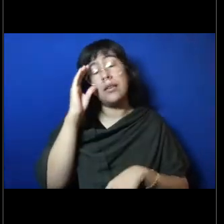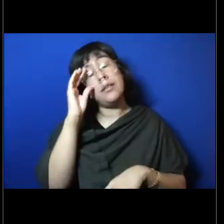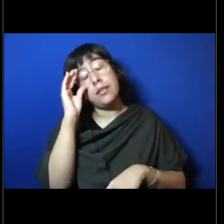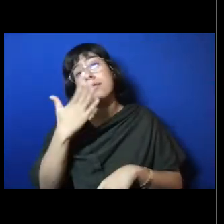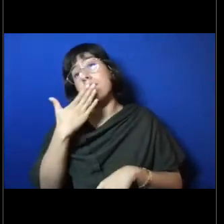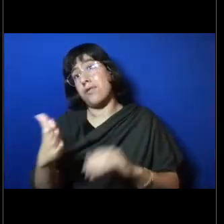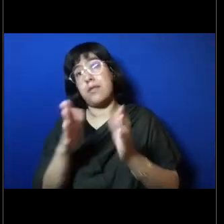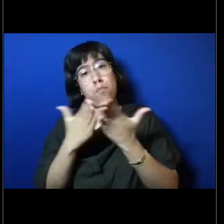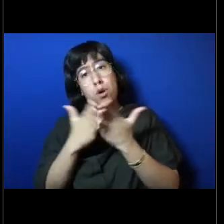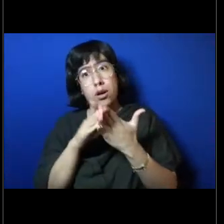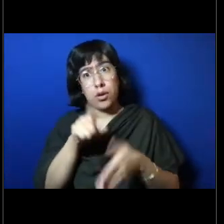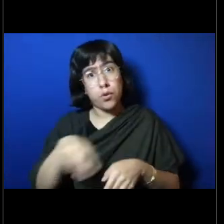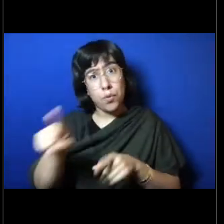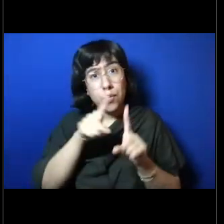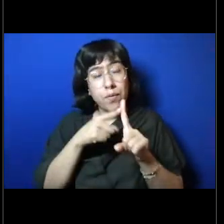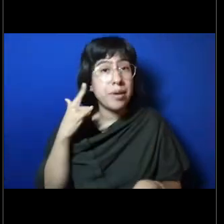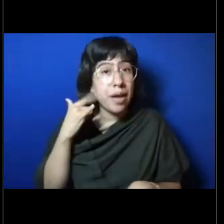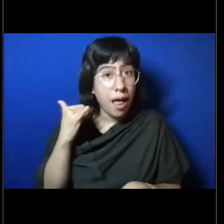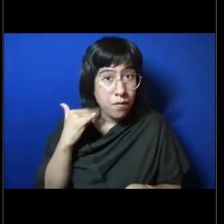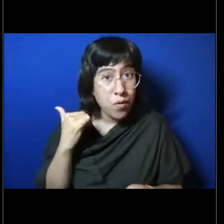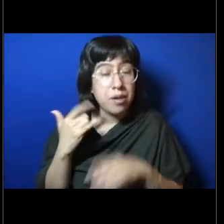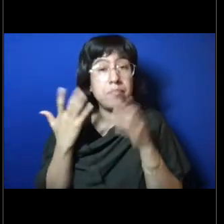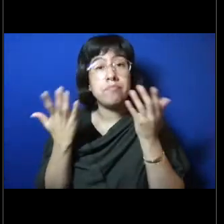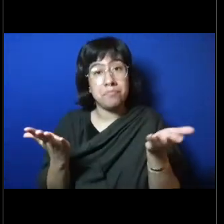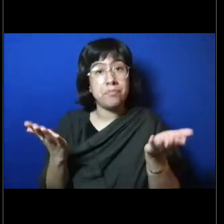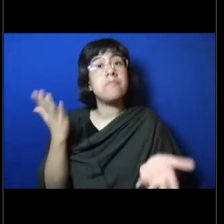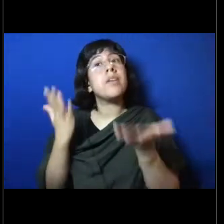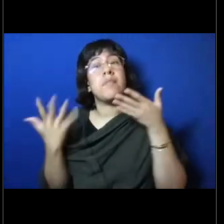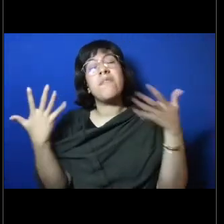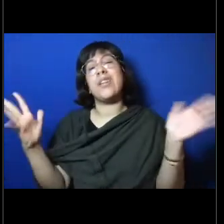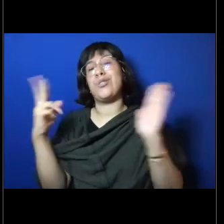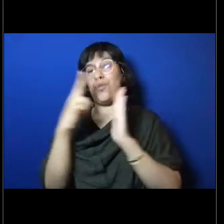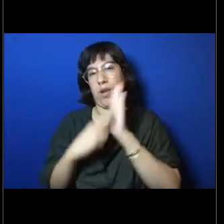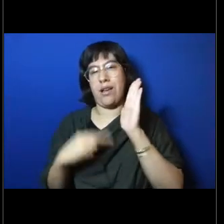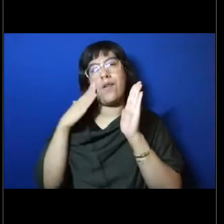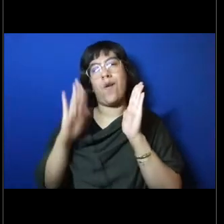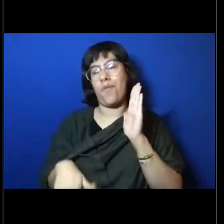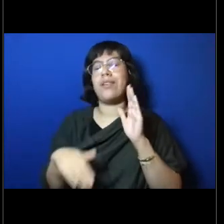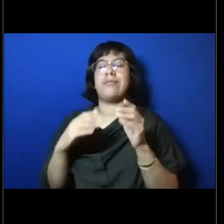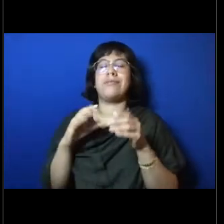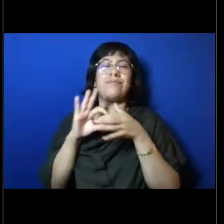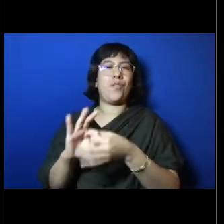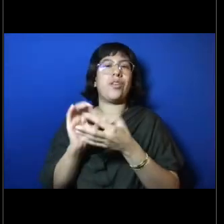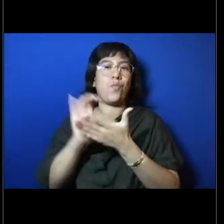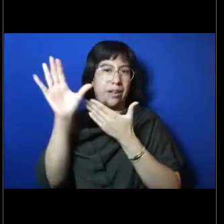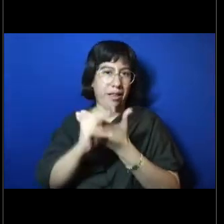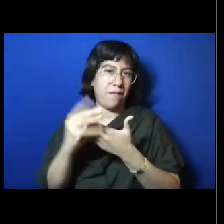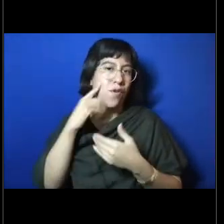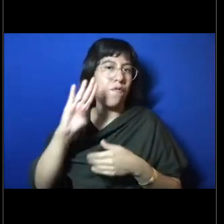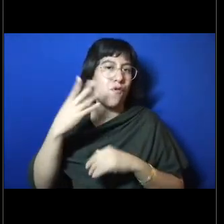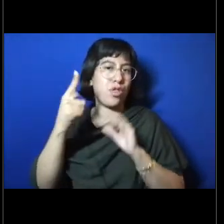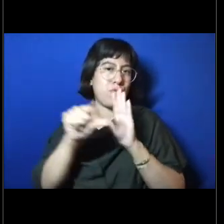and those of you from California probably have read it because I know it's part of the curriculum for a lot of fourth graders in California.